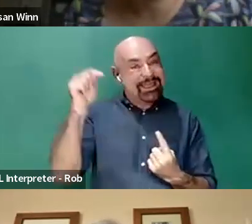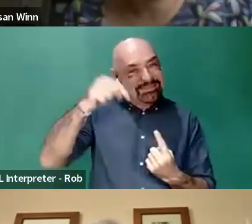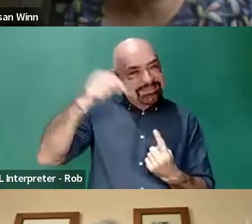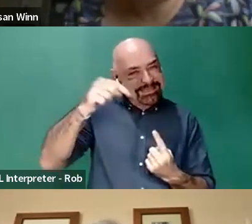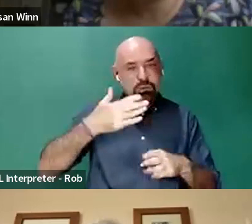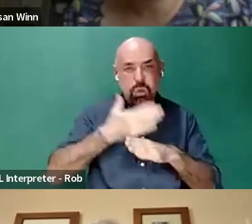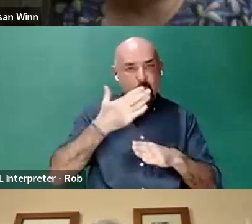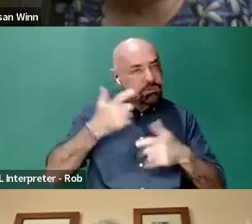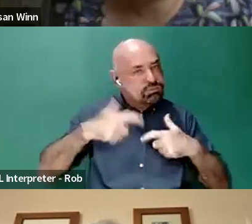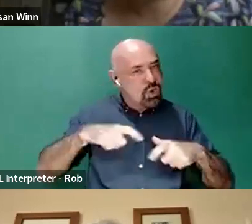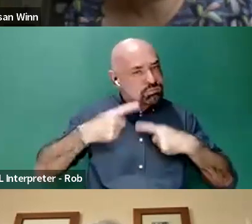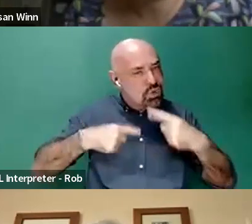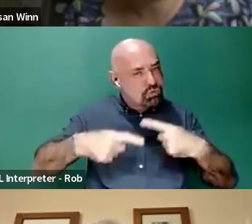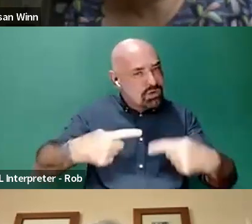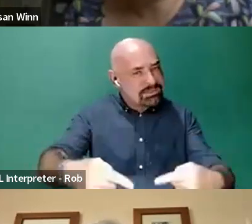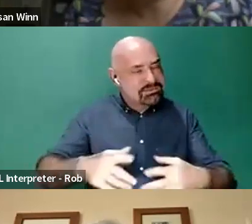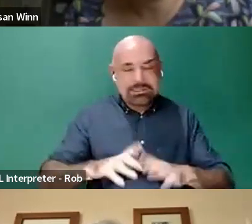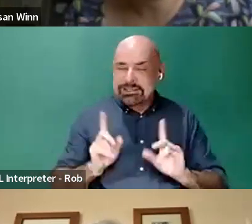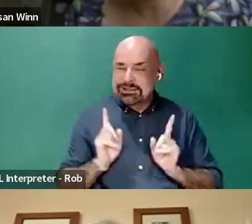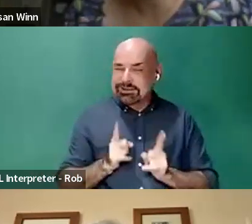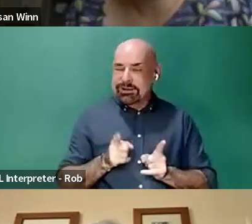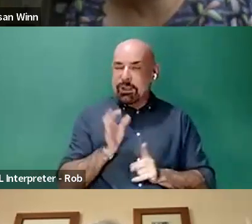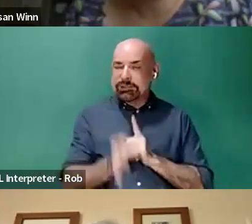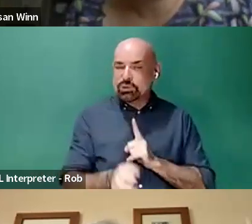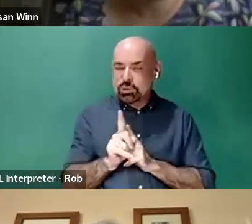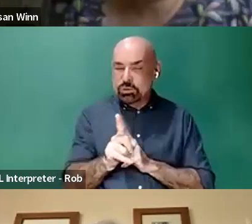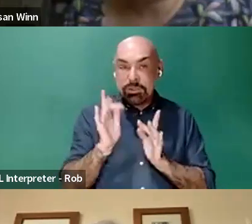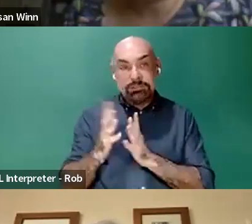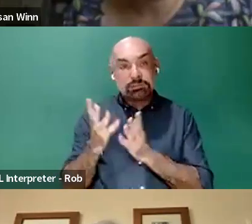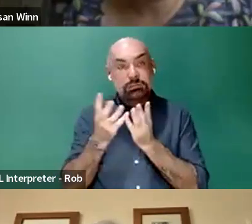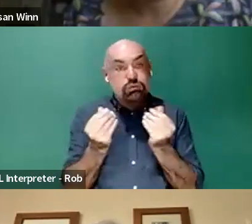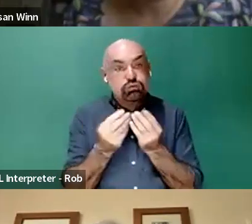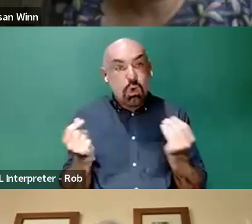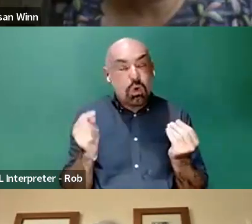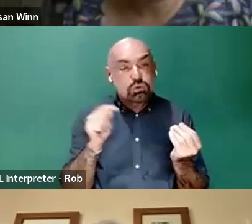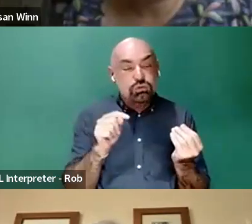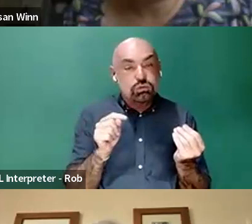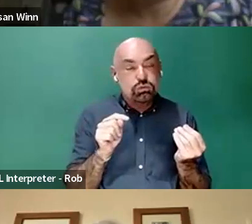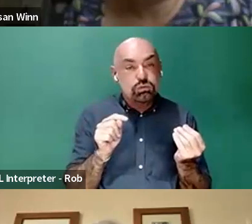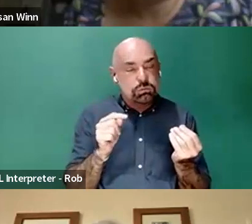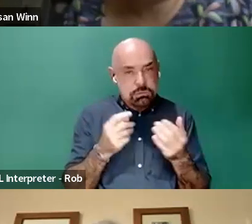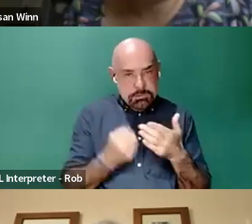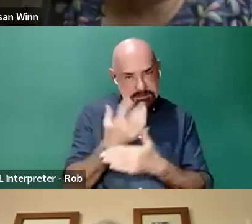As I said, the unique thing about this resource is that it's going to be developed by professionals, by colleagues,